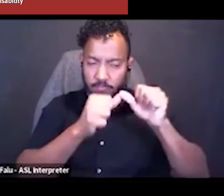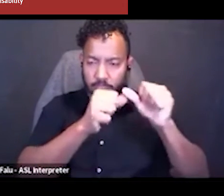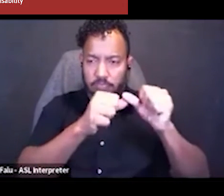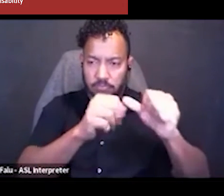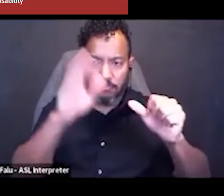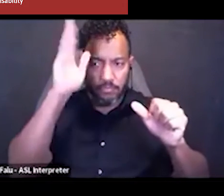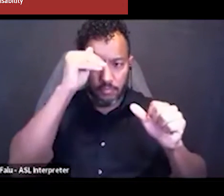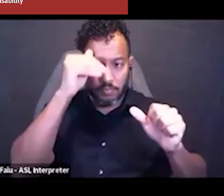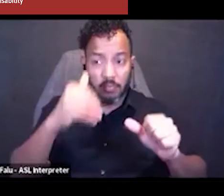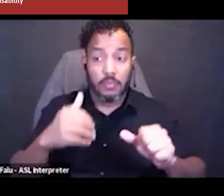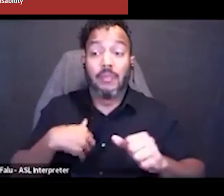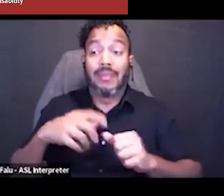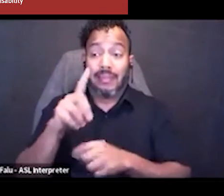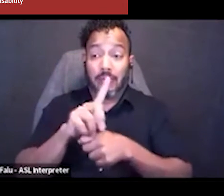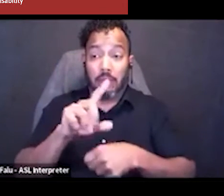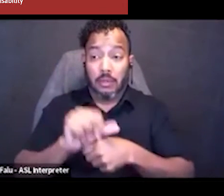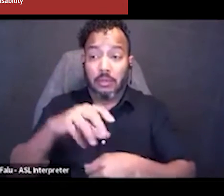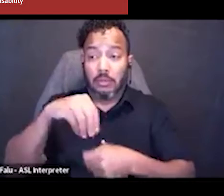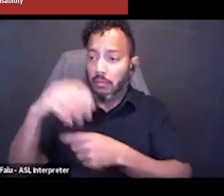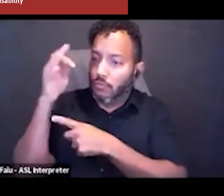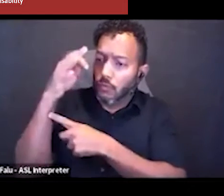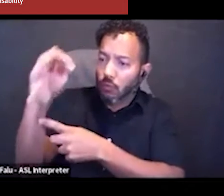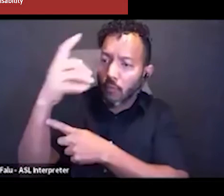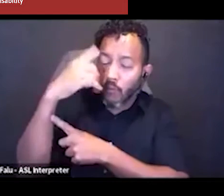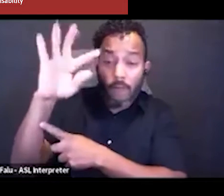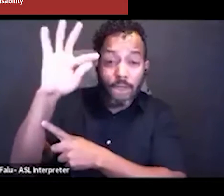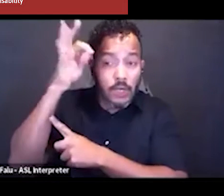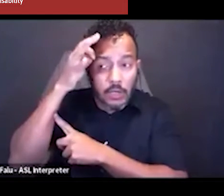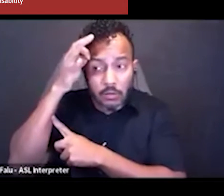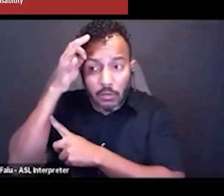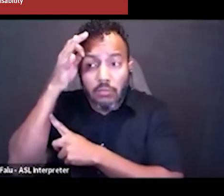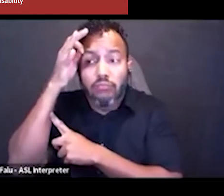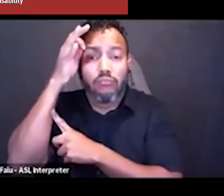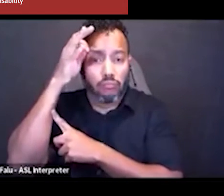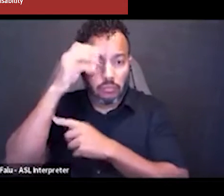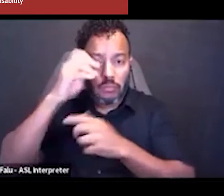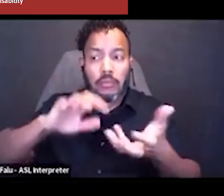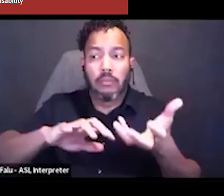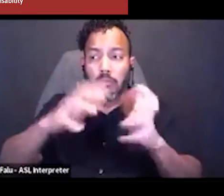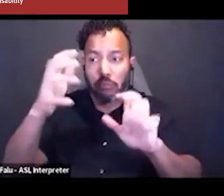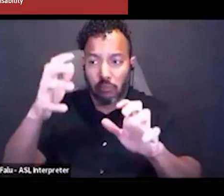My name is Dustin Snowadzky, we're recording this webinar.